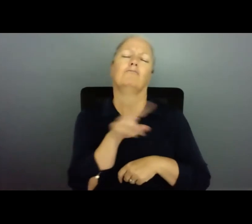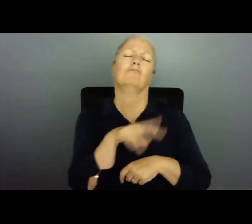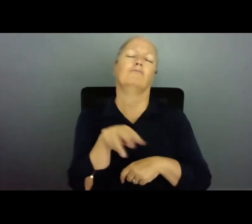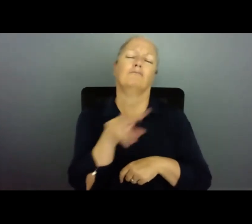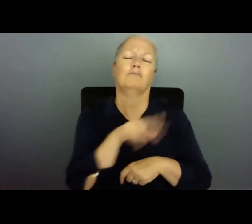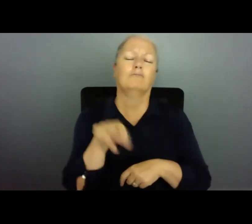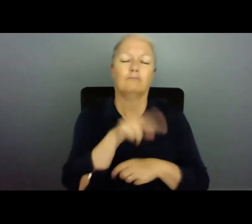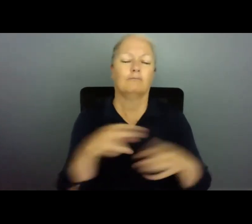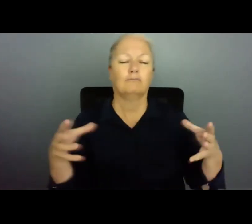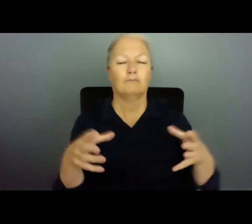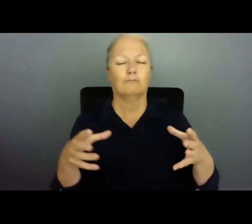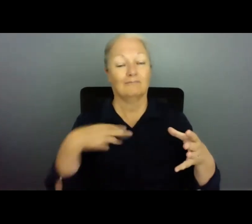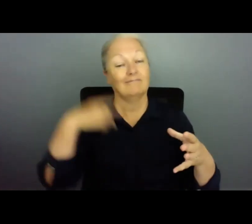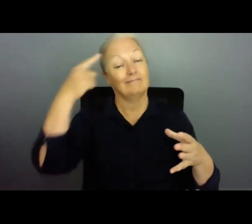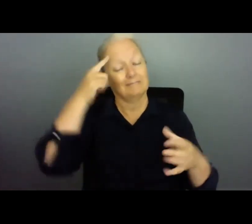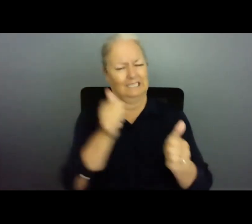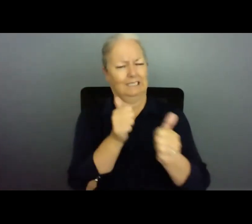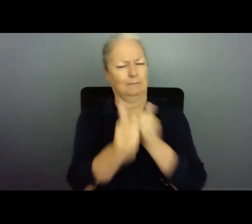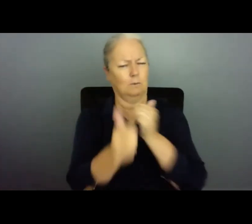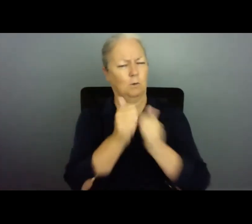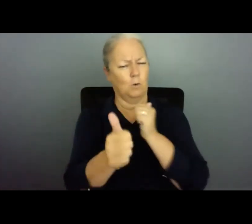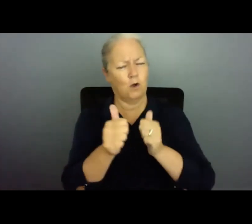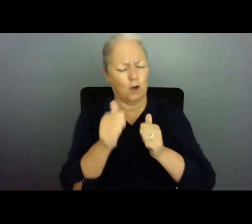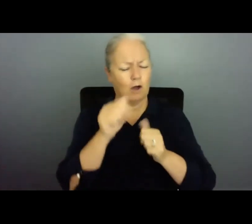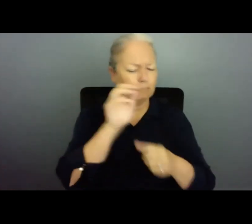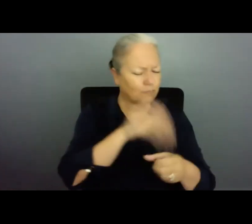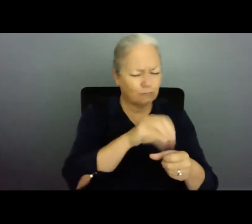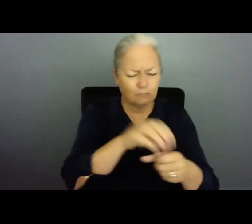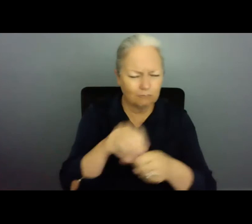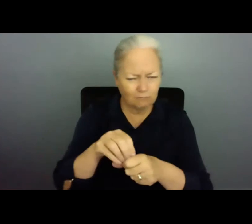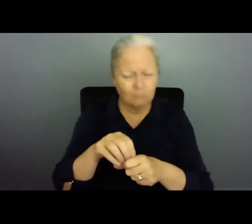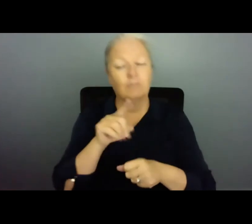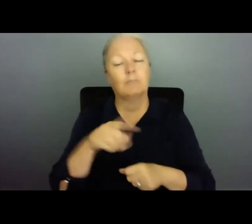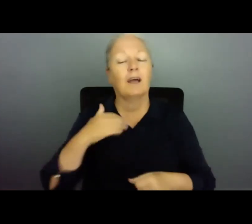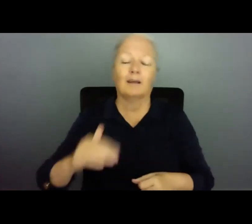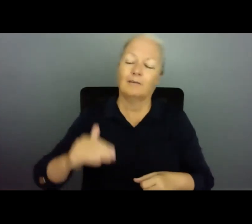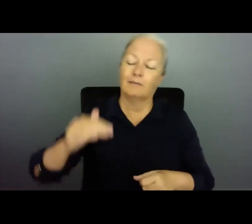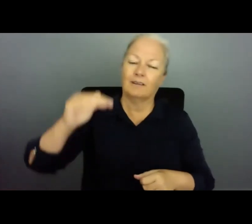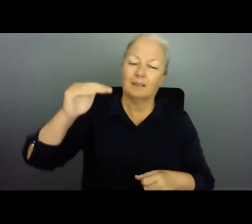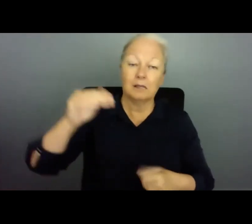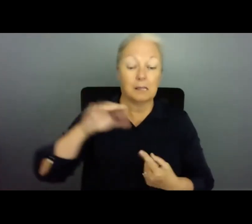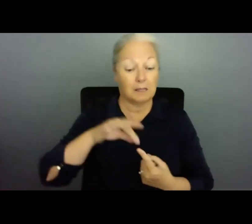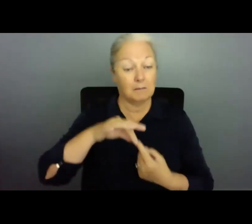sports as i grew older i realized special olympics is more than sports it can develop